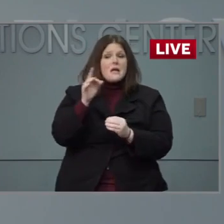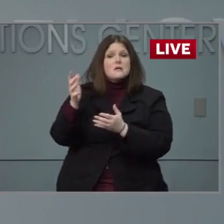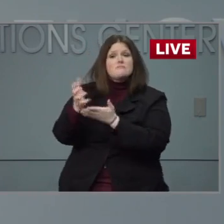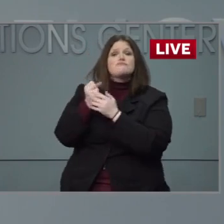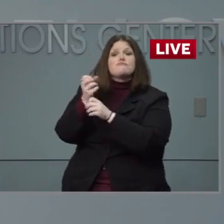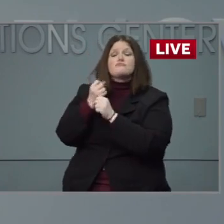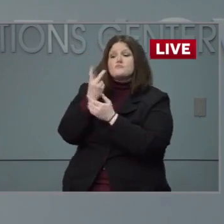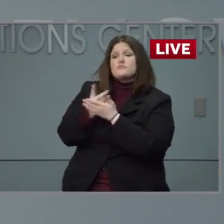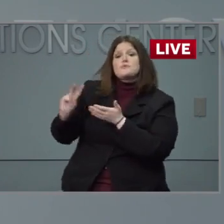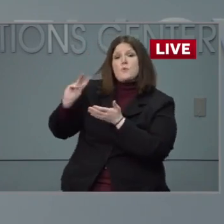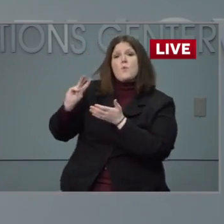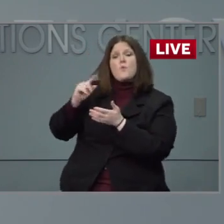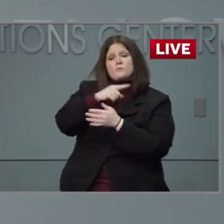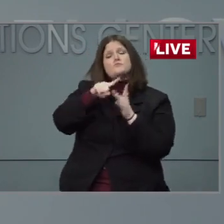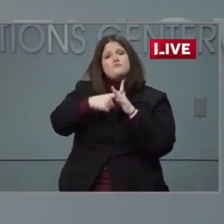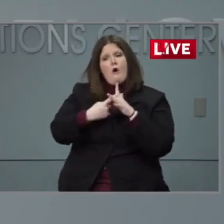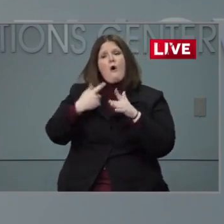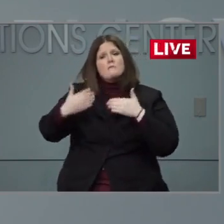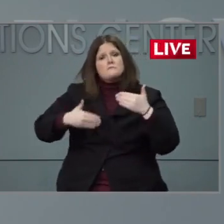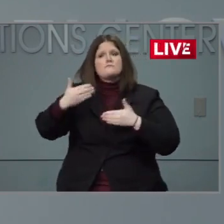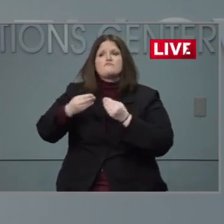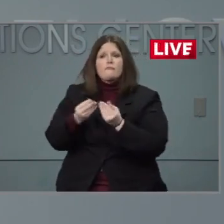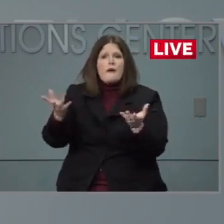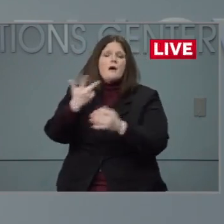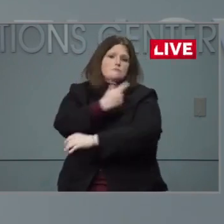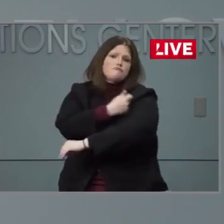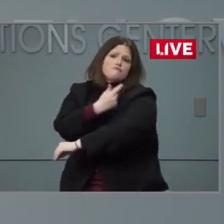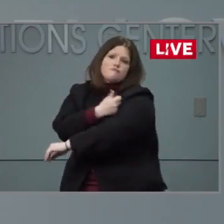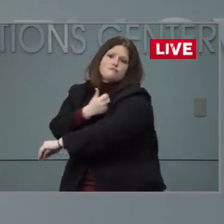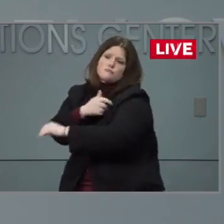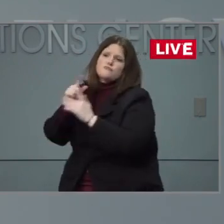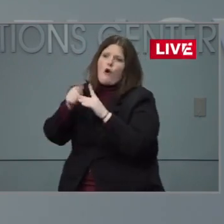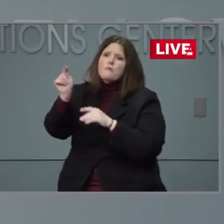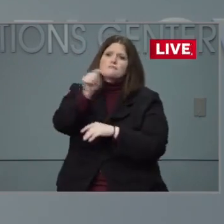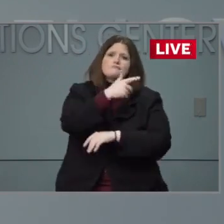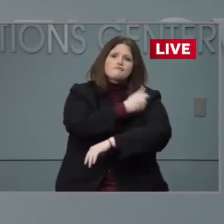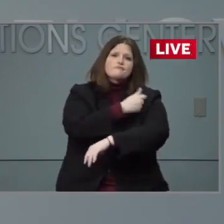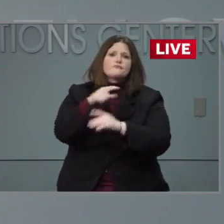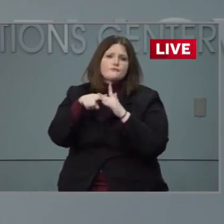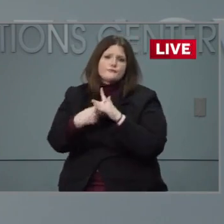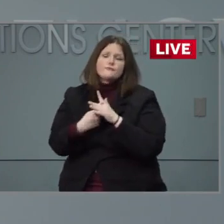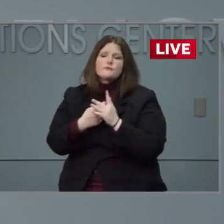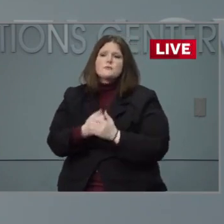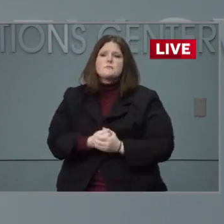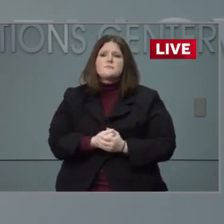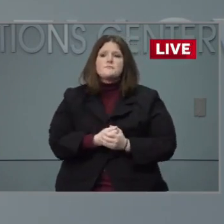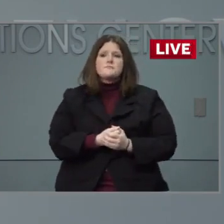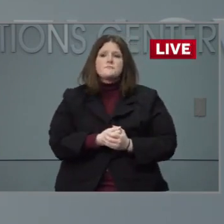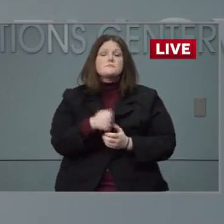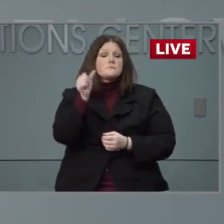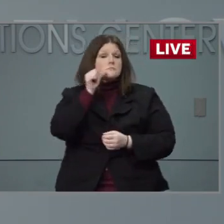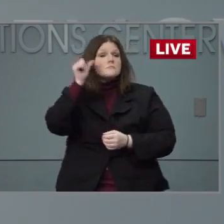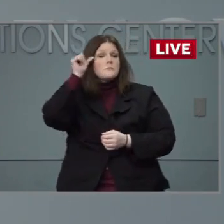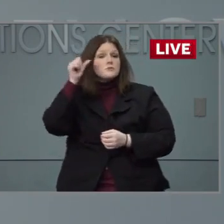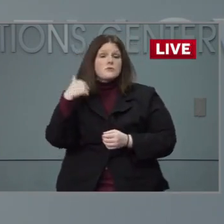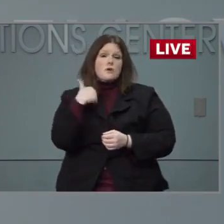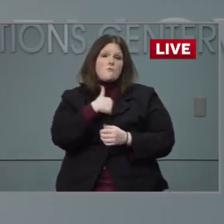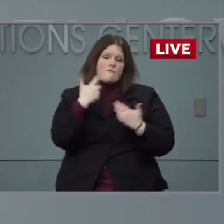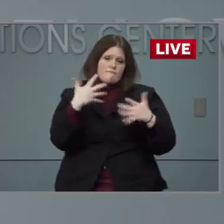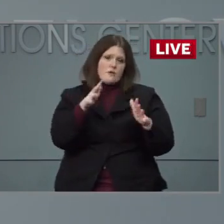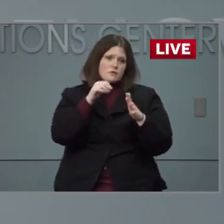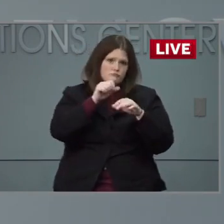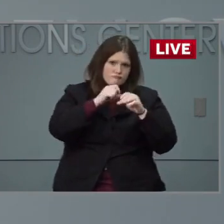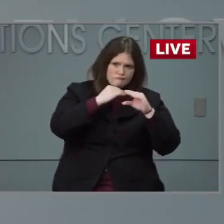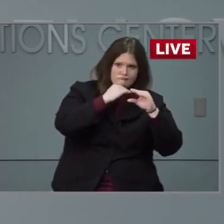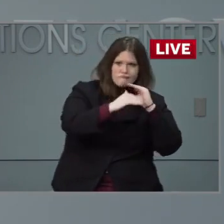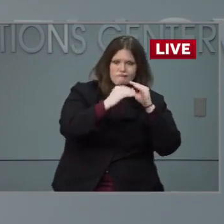MOST HOSPITALS AND LOCAL HEALTH DEPARTMENTS RECEIVE VACCINE JUST OVER TWO WEEKS AGO AND THEY CONTINUE TO RAMP UP THEIR OPERATIONS AS THEY HANDLE VACCINE DISTRIBUTION.